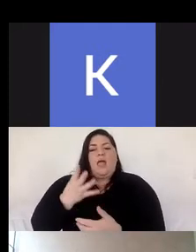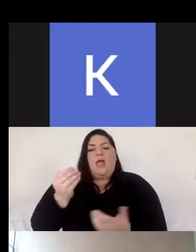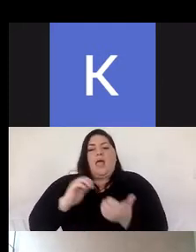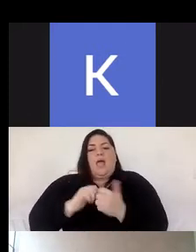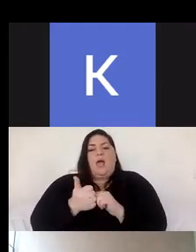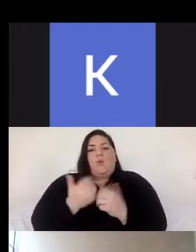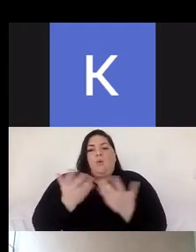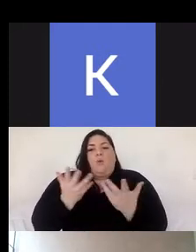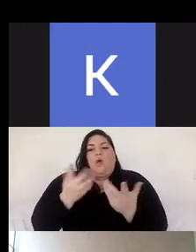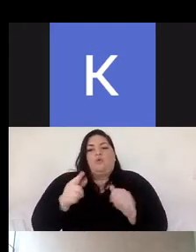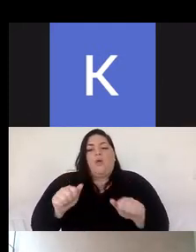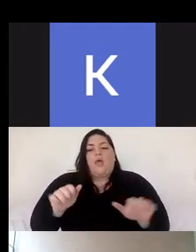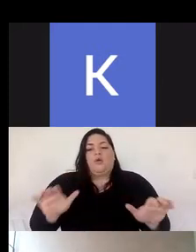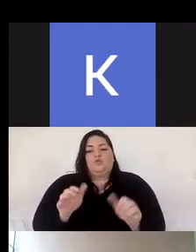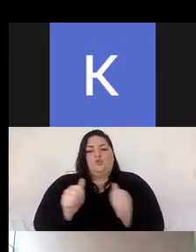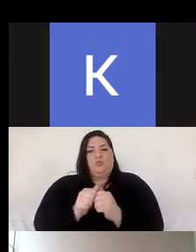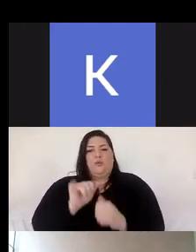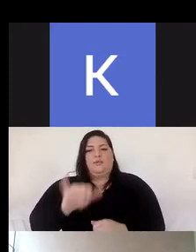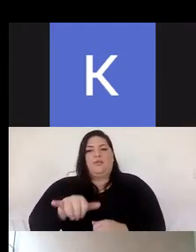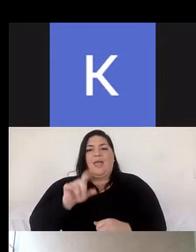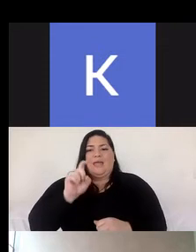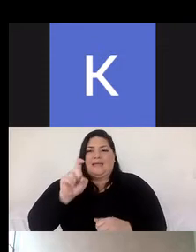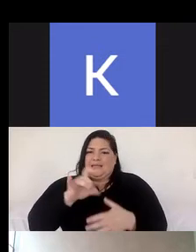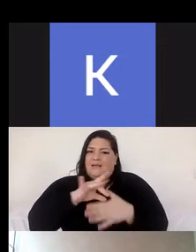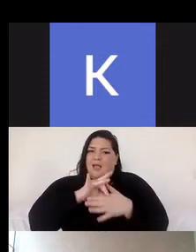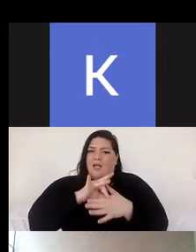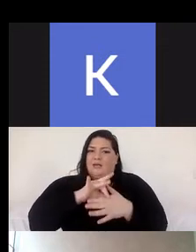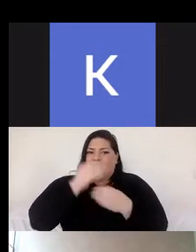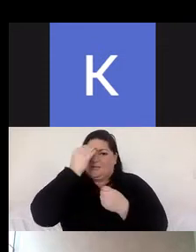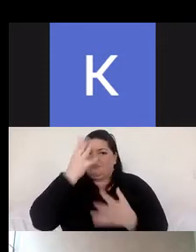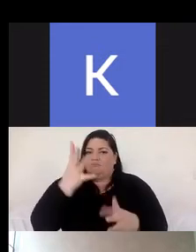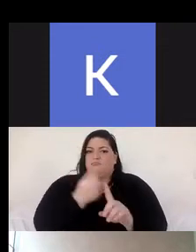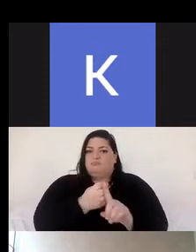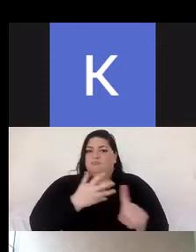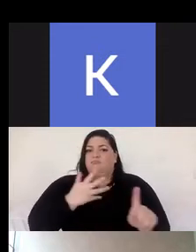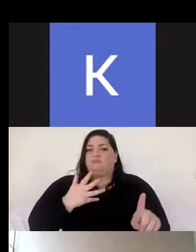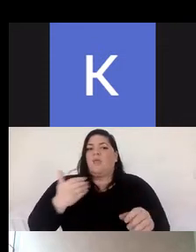What's the context? I have a few sample quotes that do